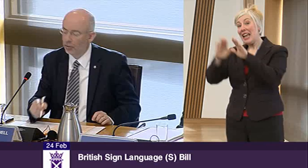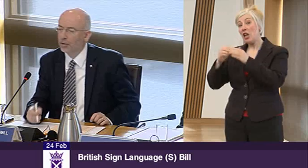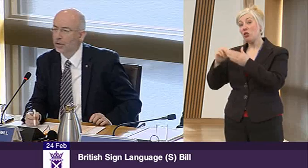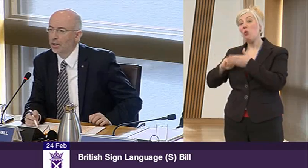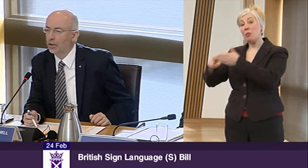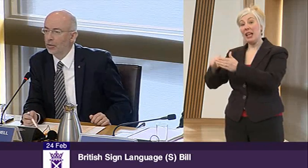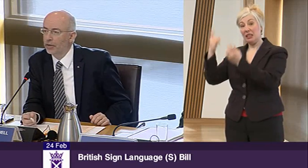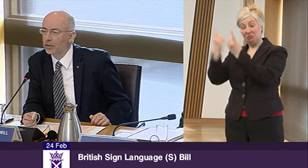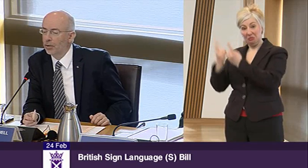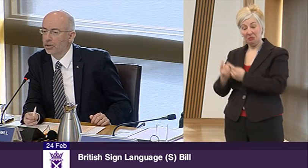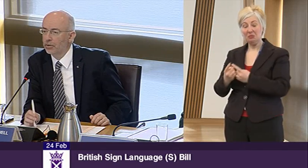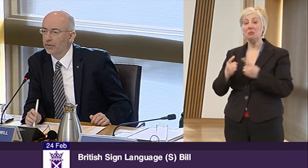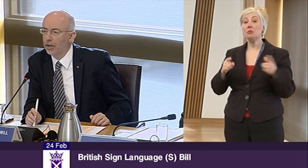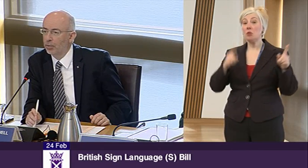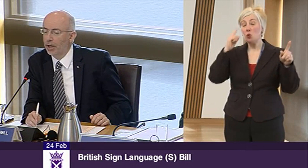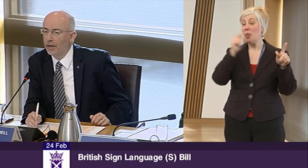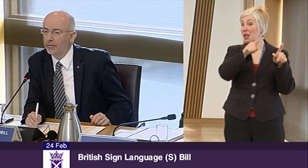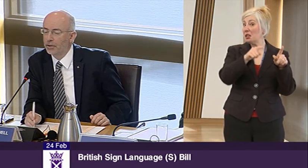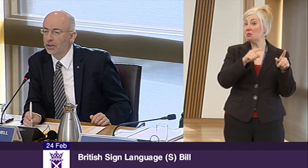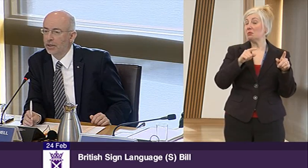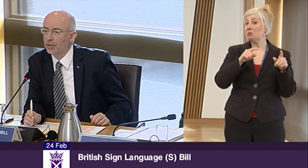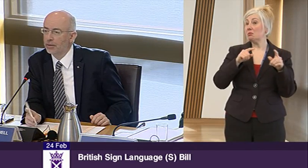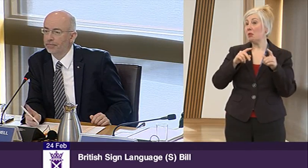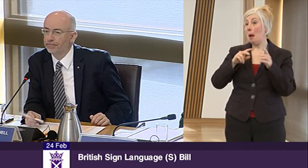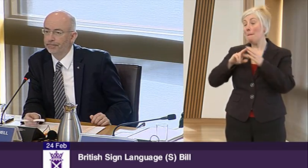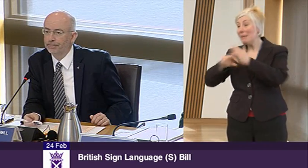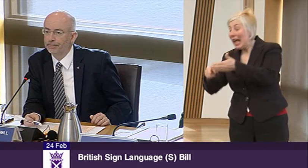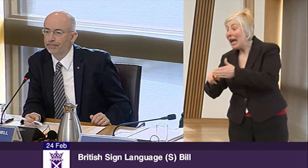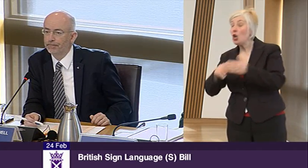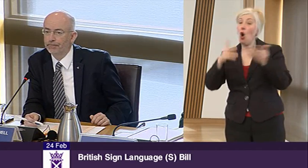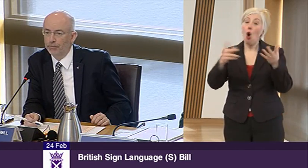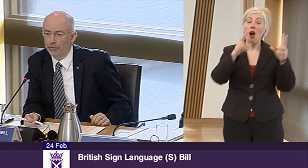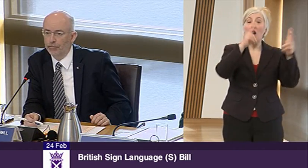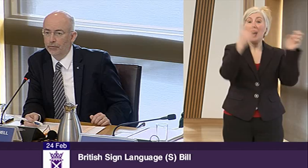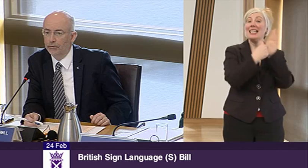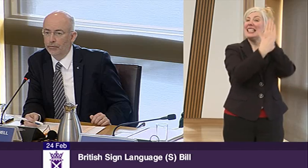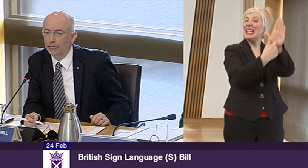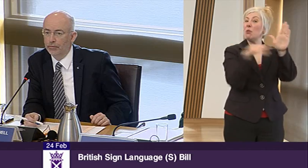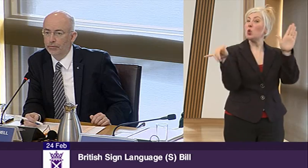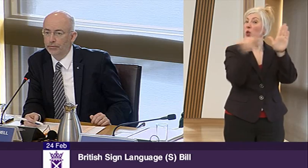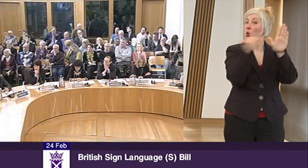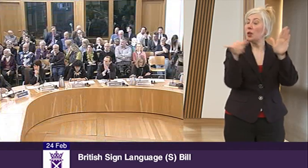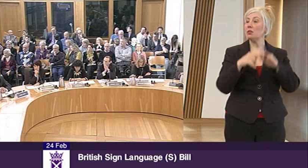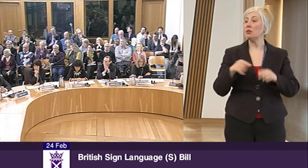plan. What is the panel’s view on the question of a plan versus a statement?